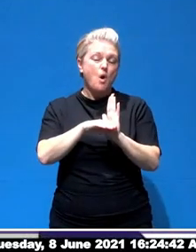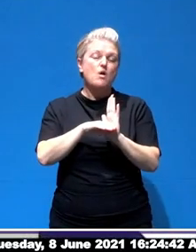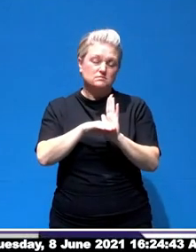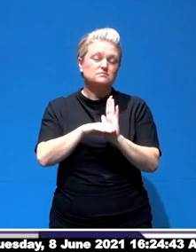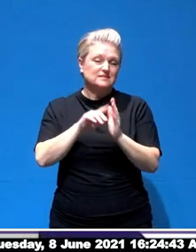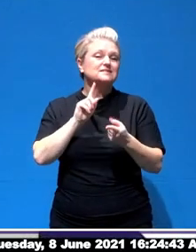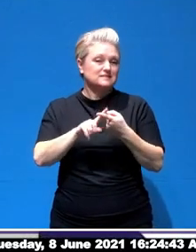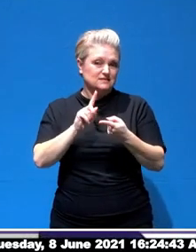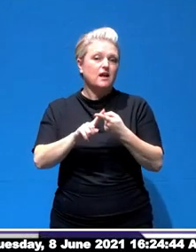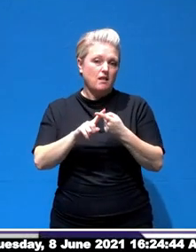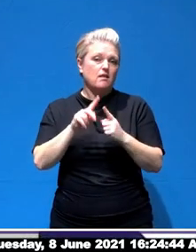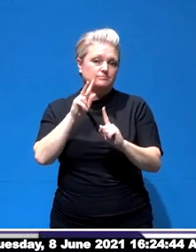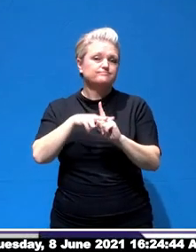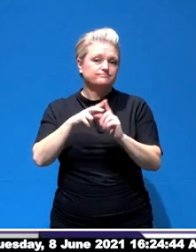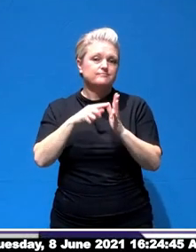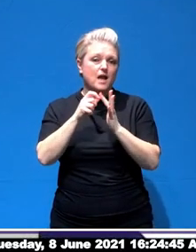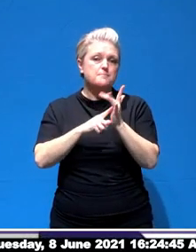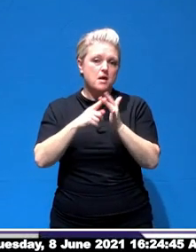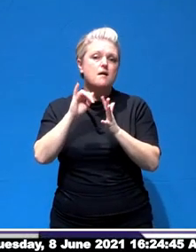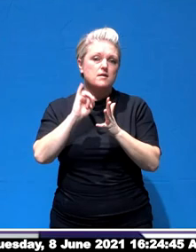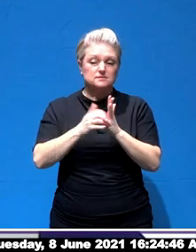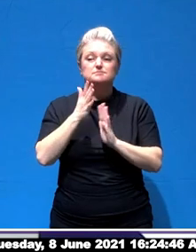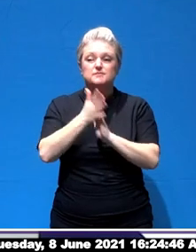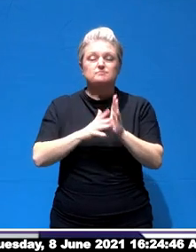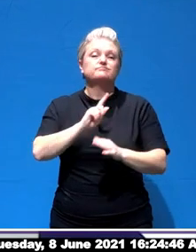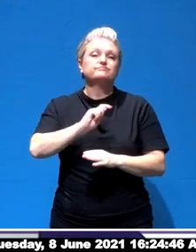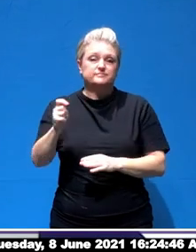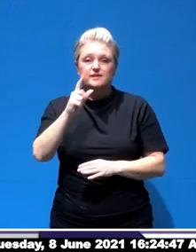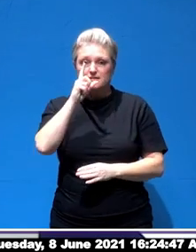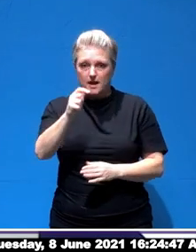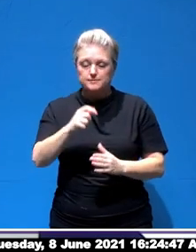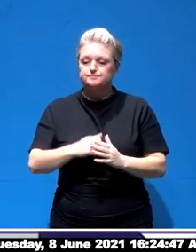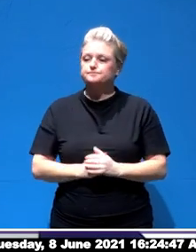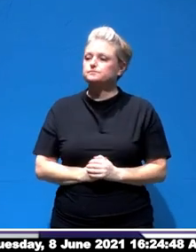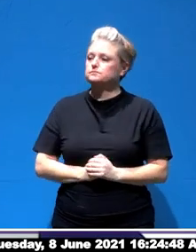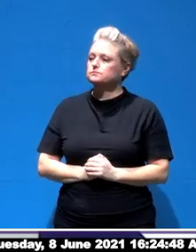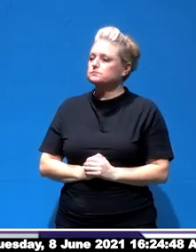Ms Kirkby, thank you for coming to the Royal Commission and giving evidence. We appreciate your attendance.